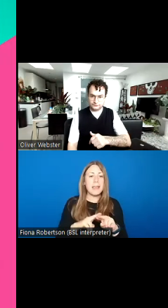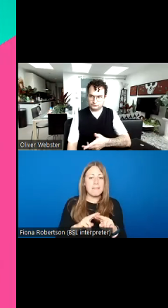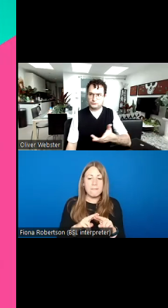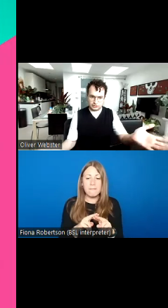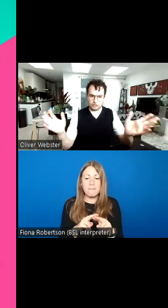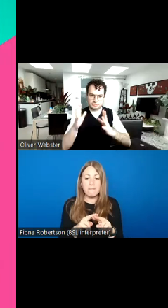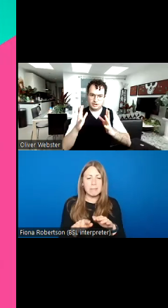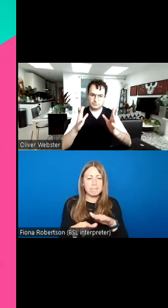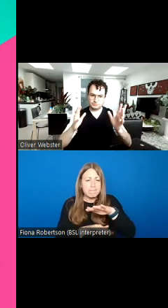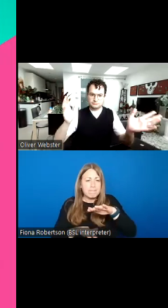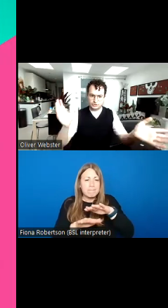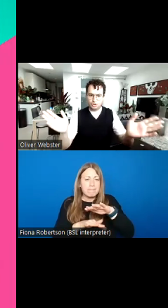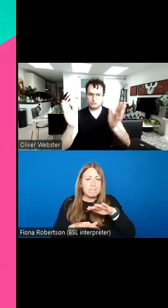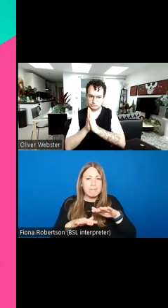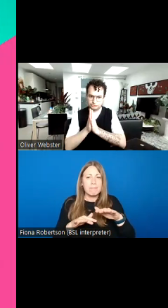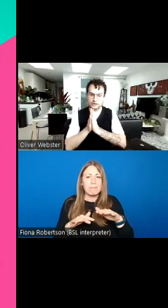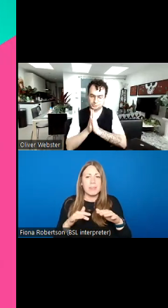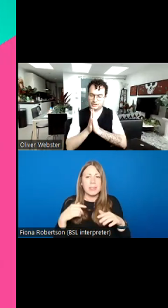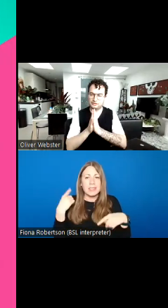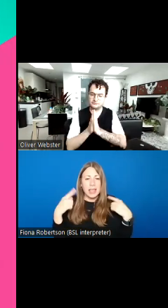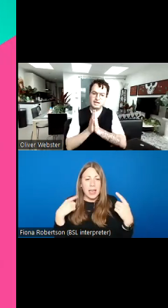If, with the clock example, the clock strikes 12:00,